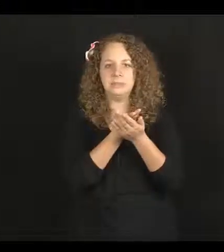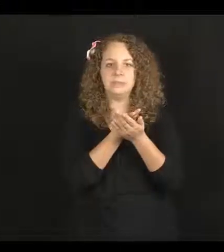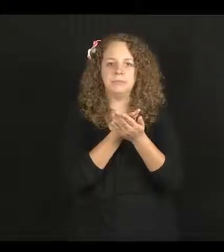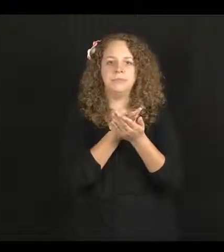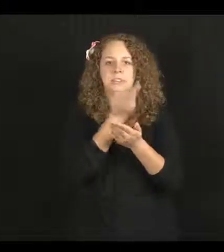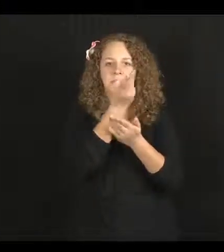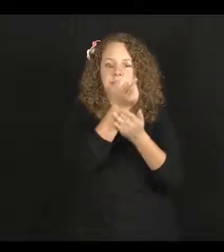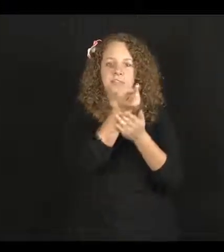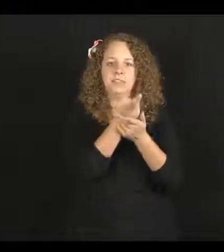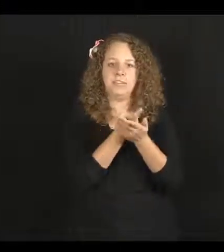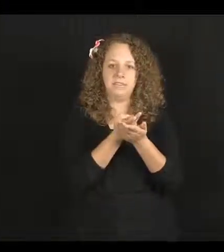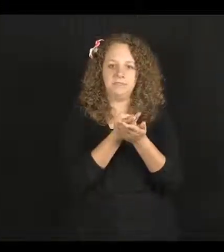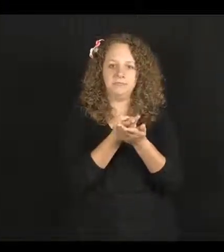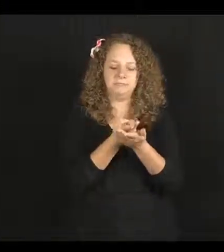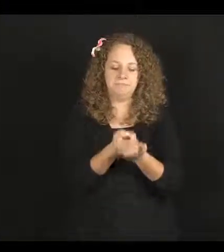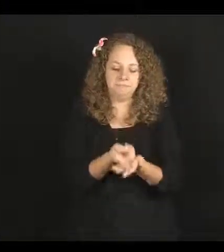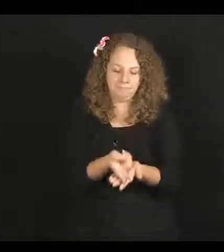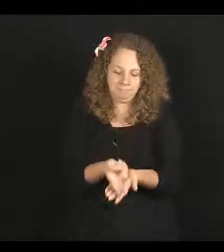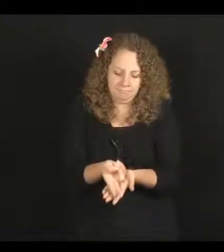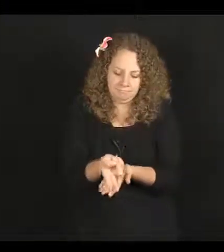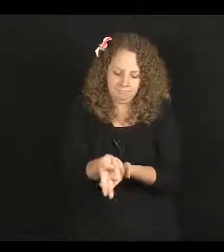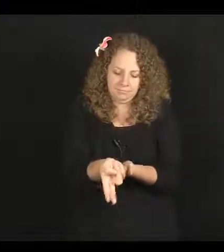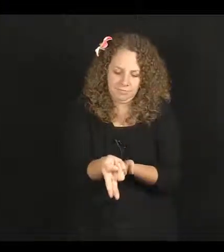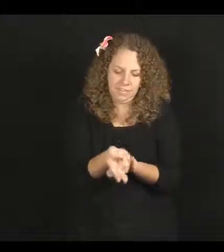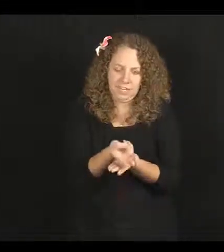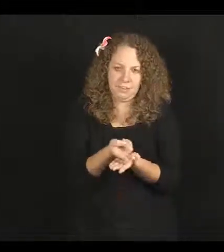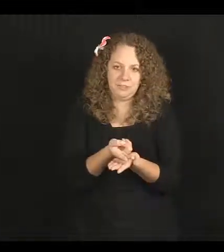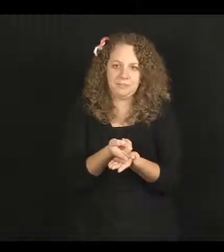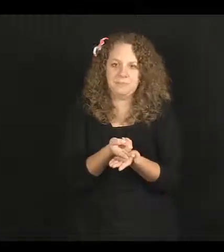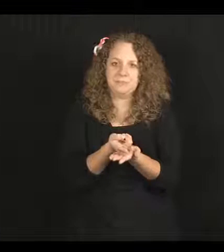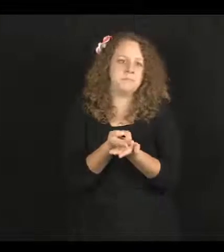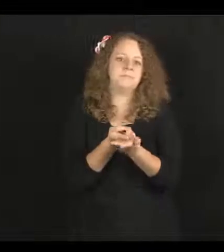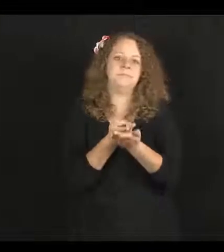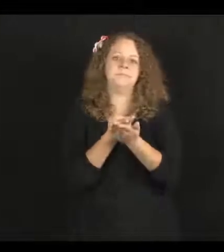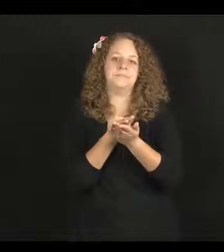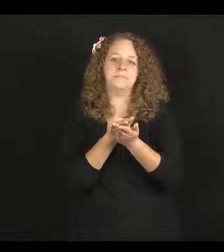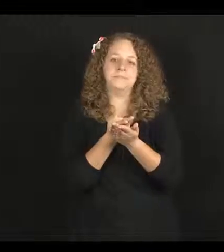LAY-DOWN, LAY-DOWN